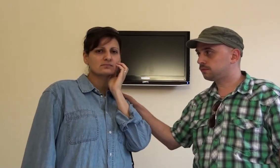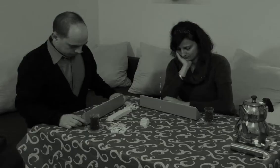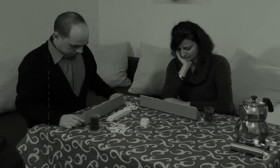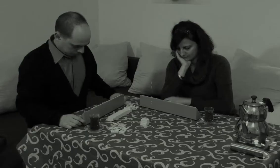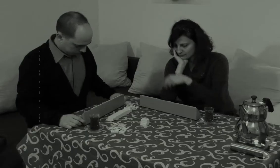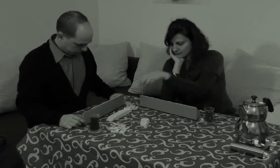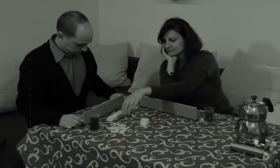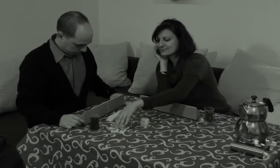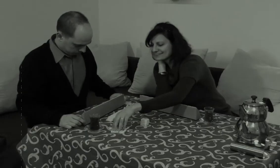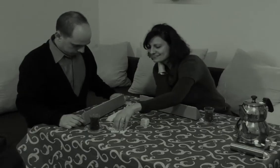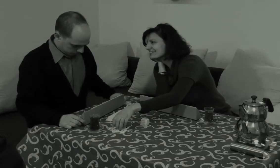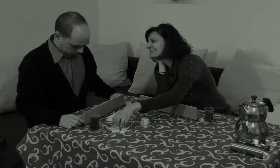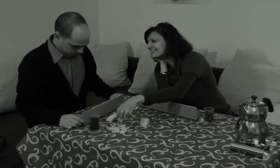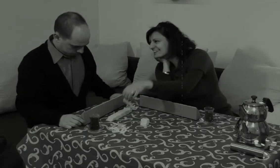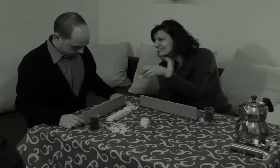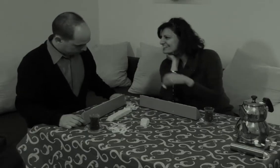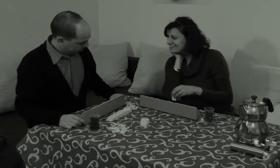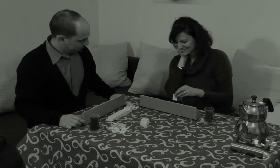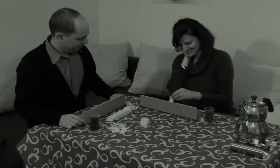(RETROSPECTION)